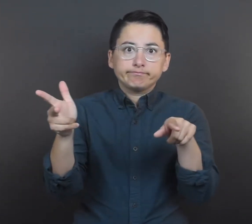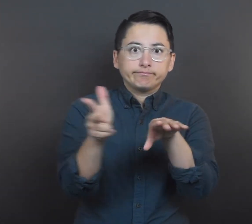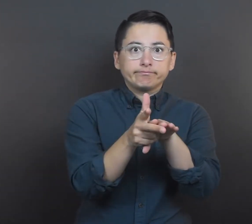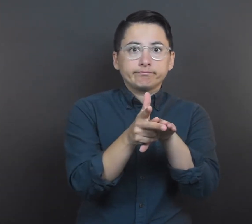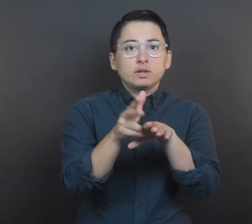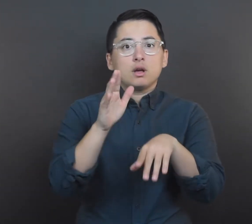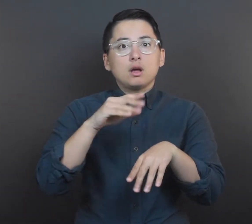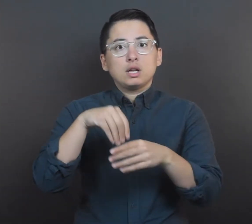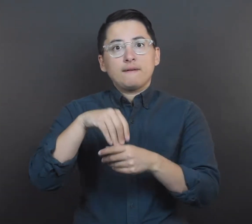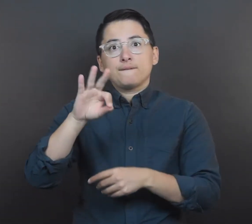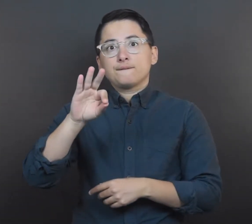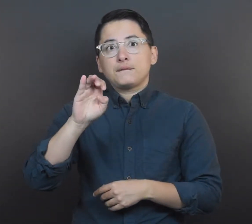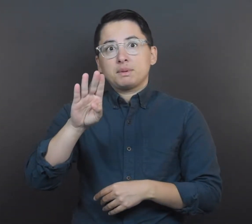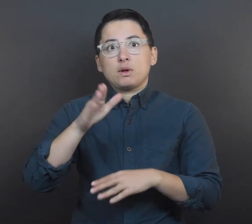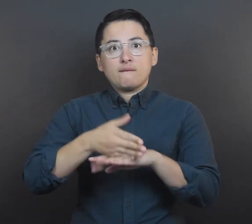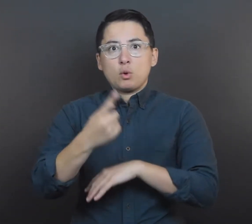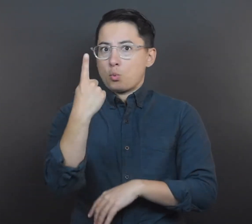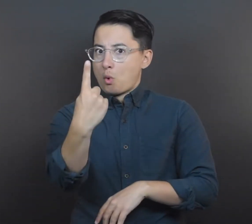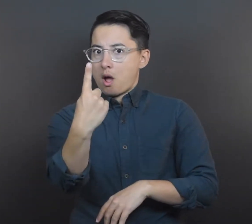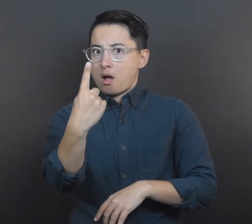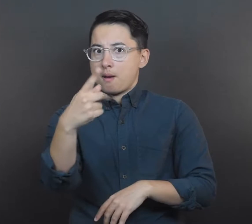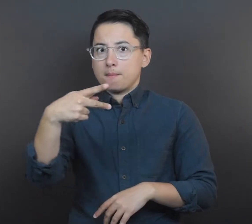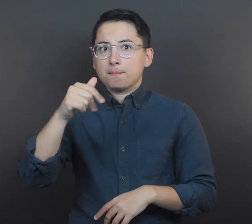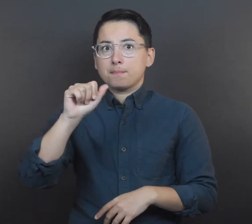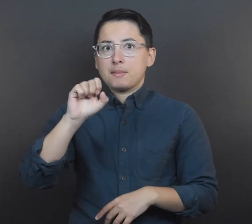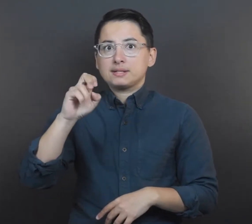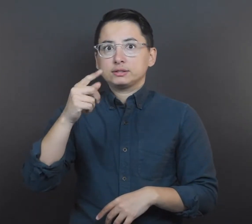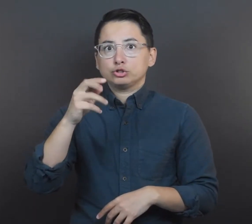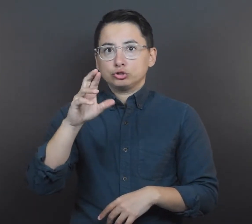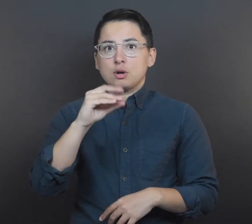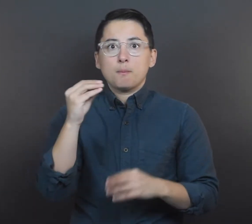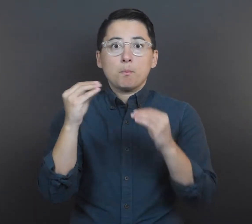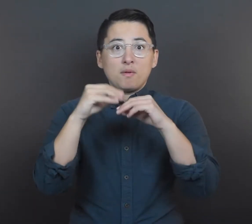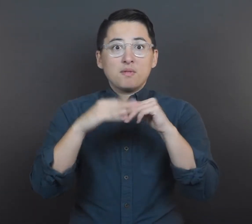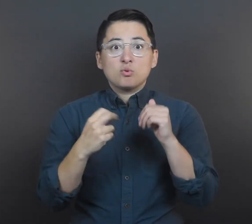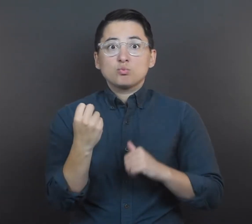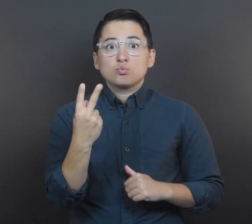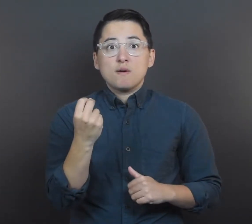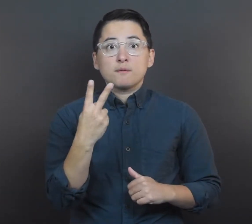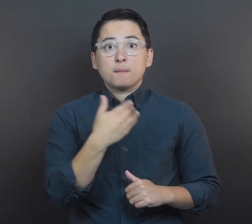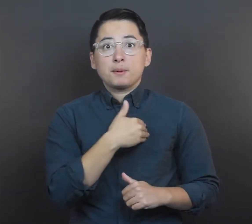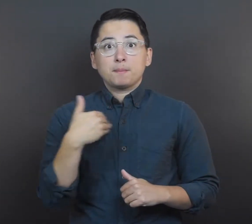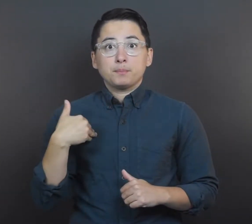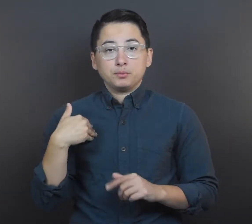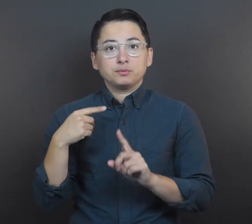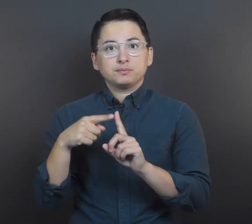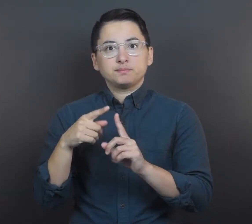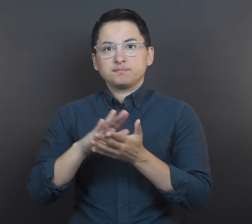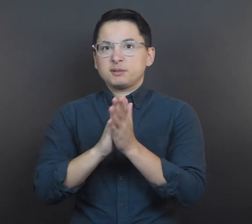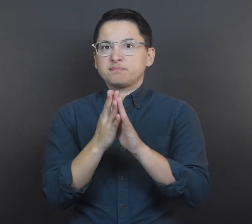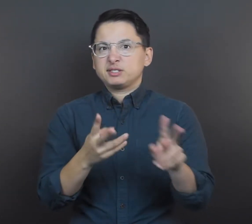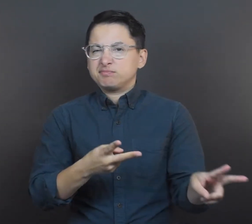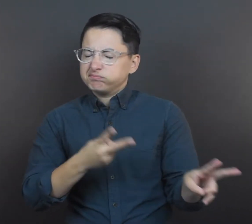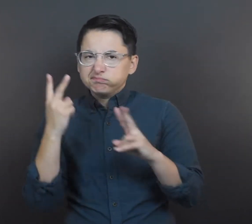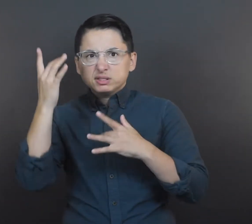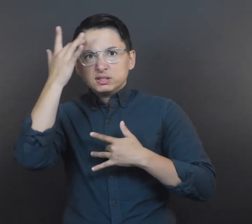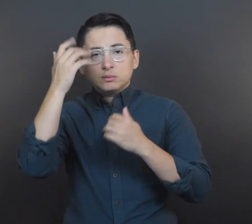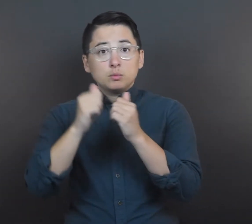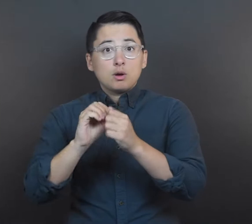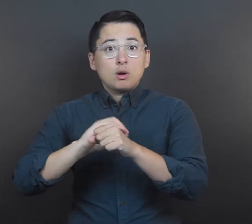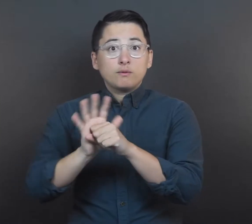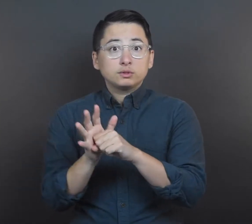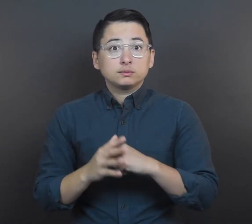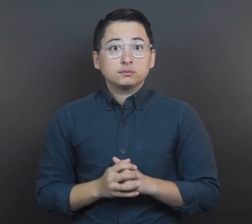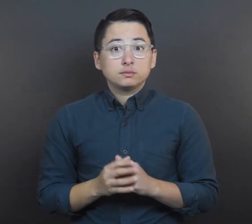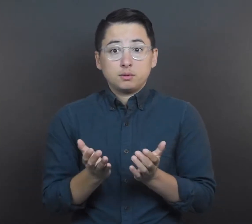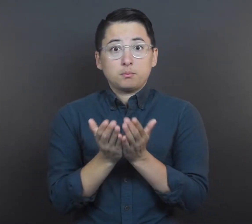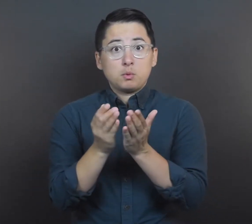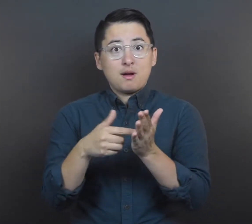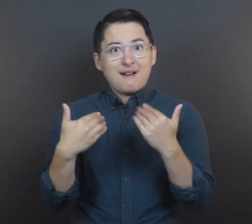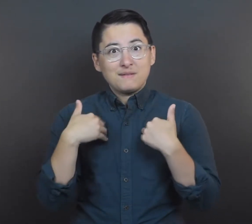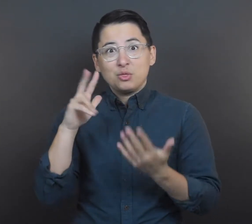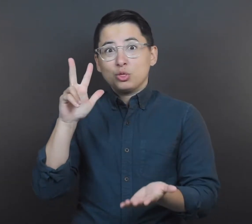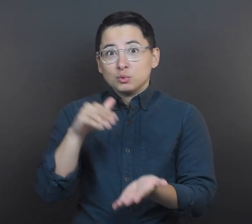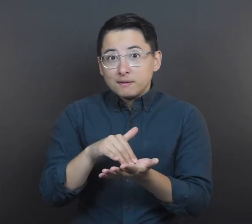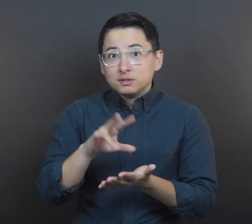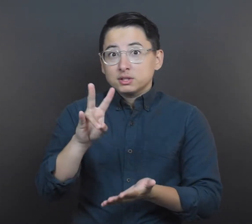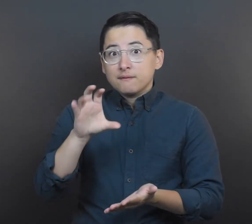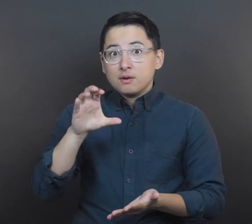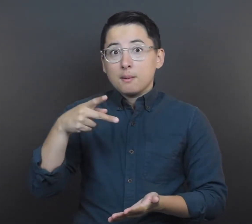a dozen crew members became ill with COVID-19. The 3,700 passengers and crew aboard were quarantined.